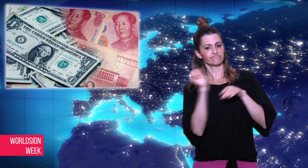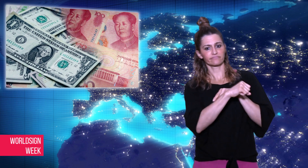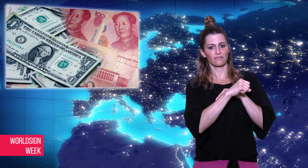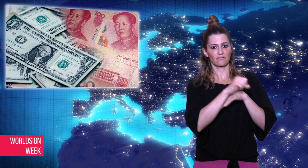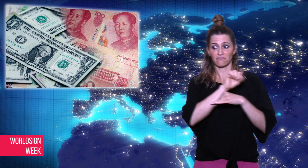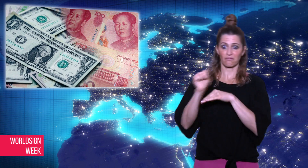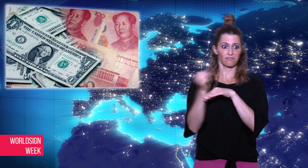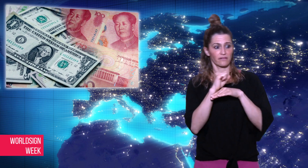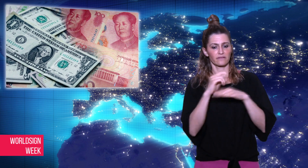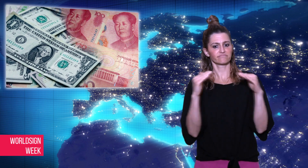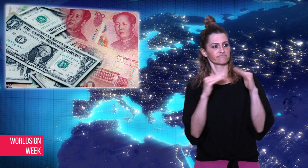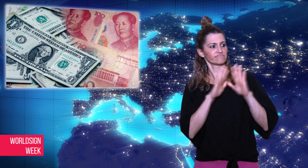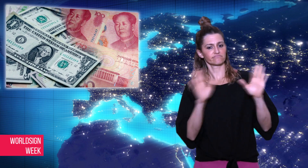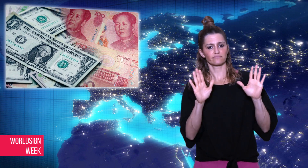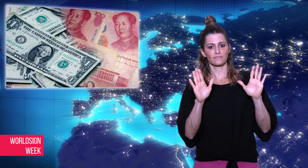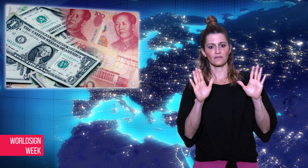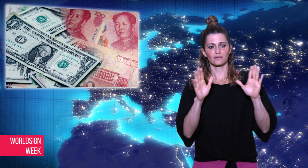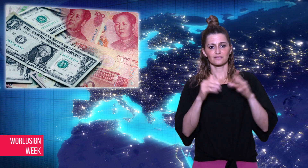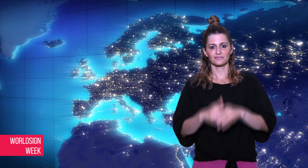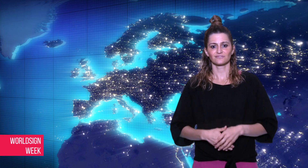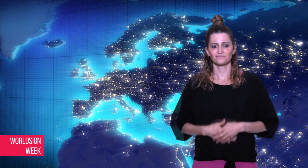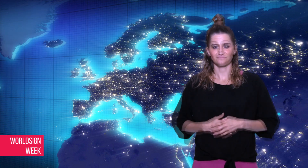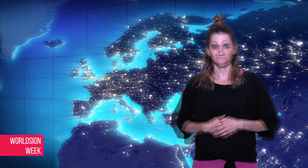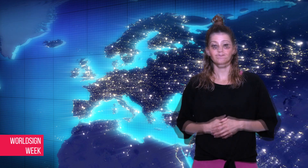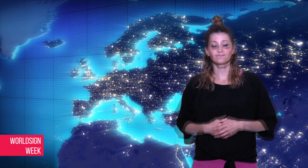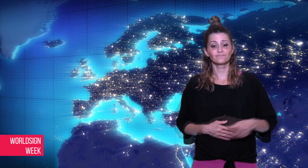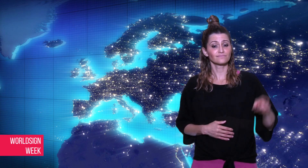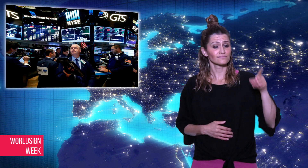Chinese imports.